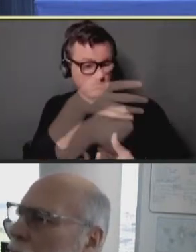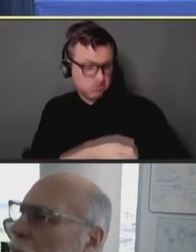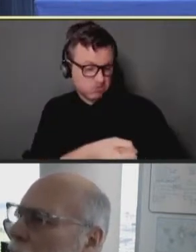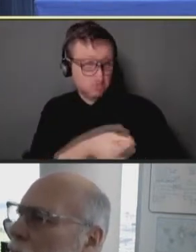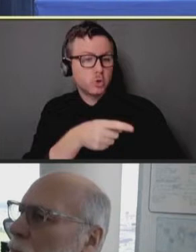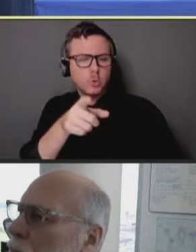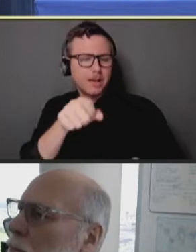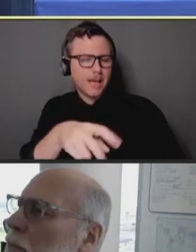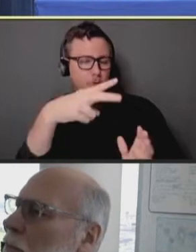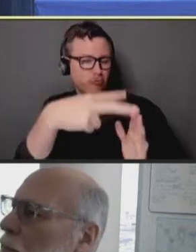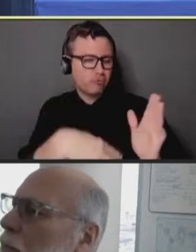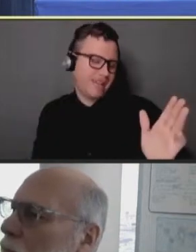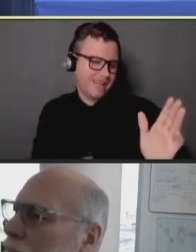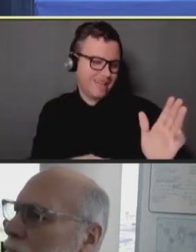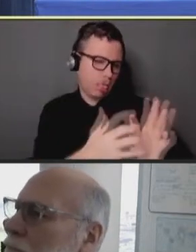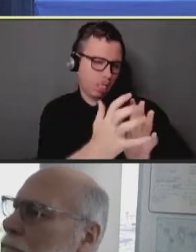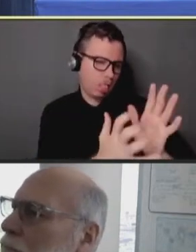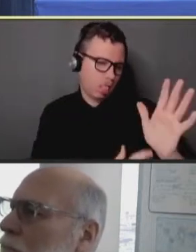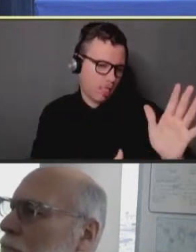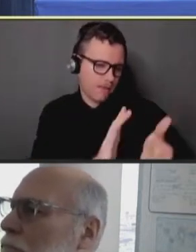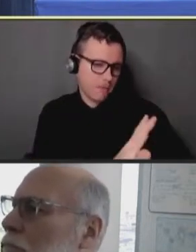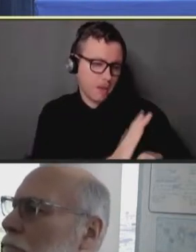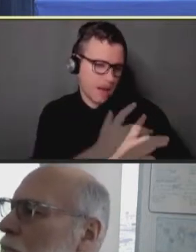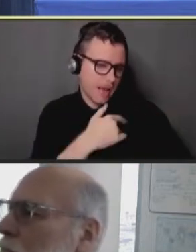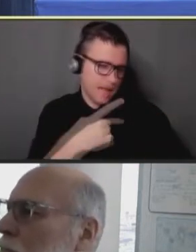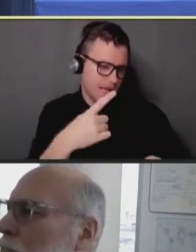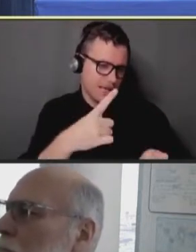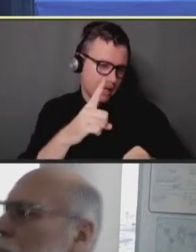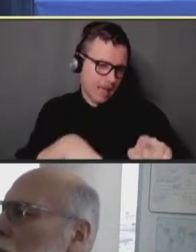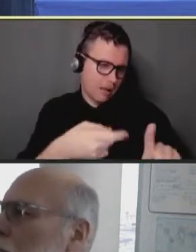I don't really have time to get into all of it now, but we are doing that.